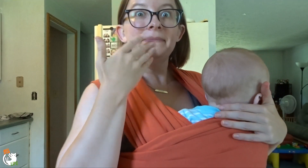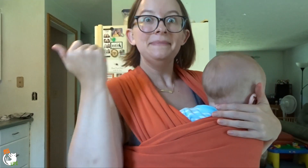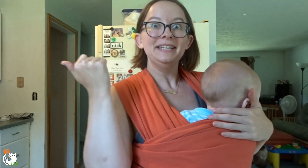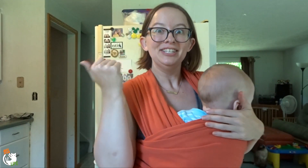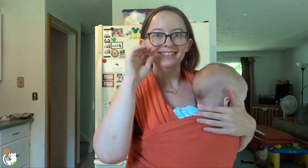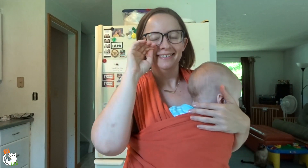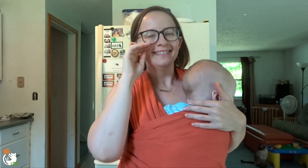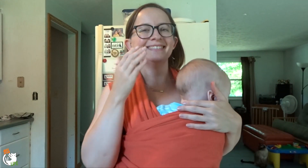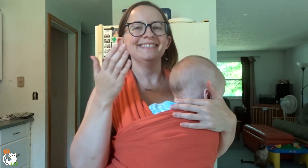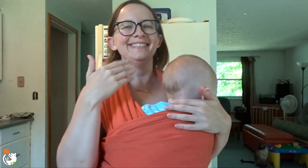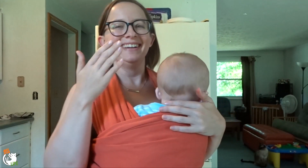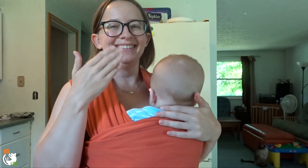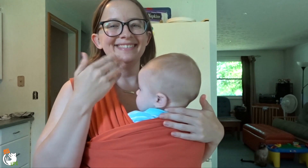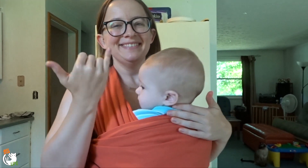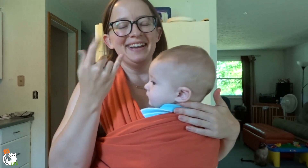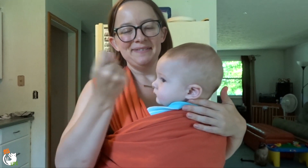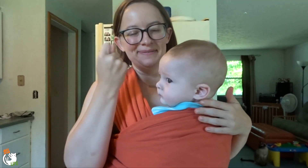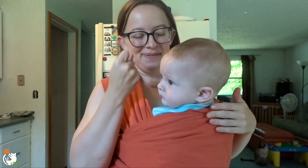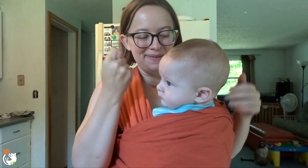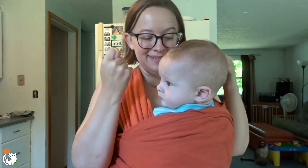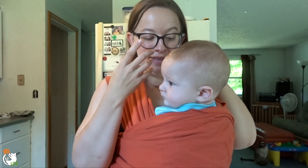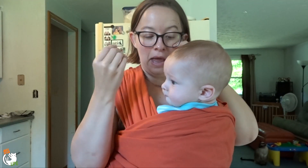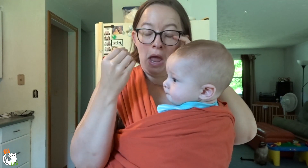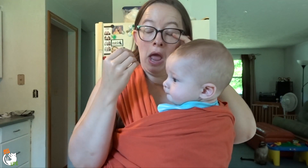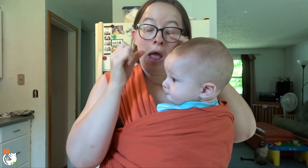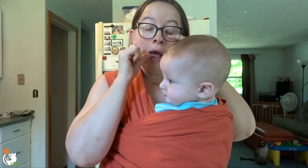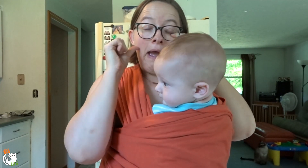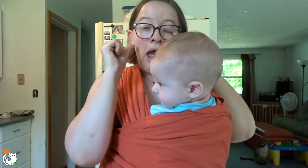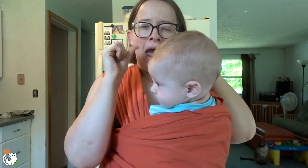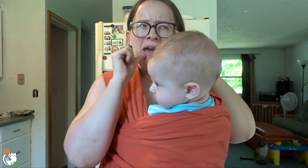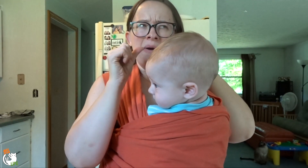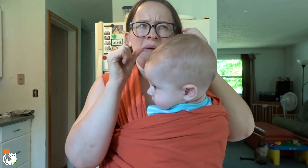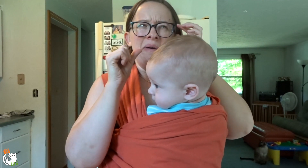Better! So it is Tuesday, like I said.